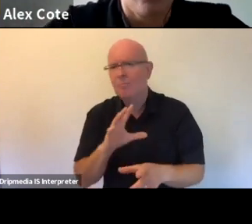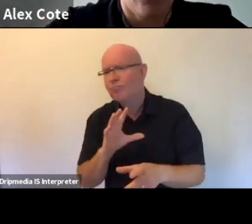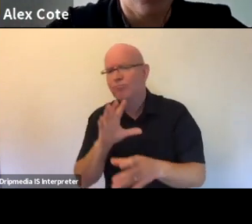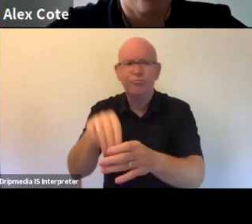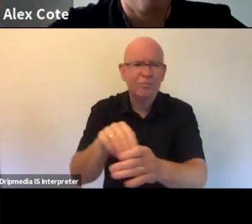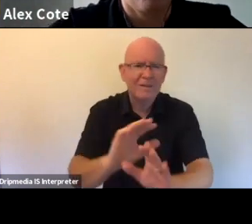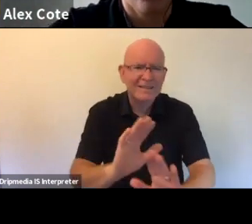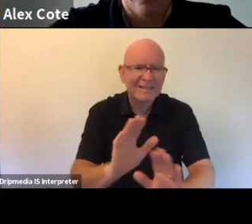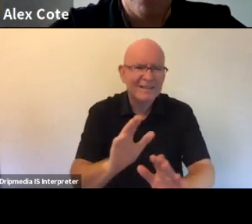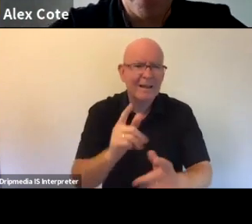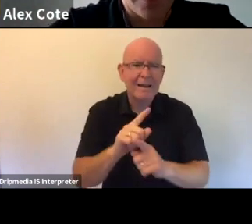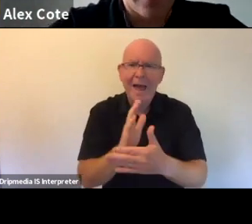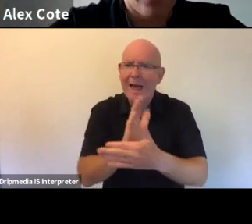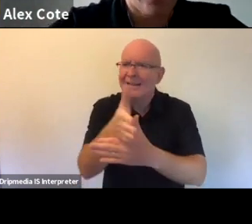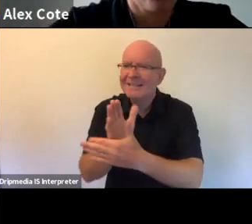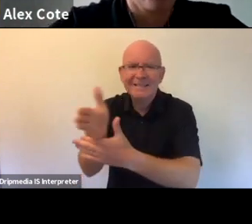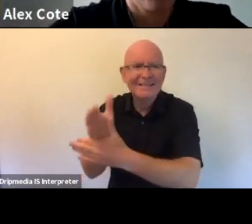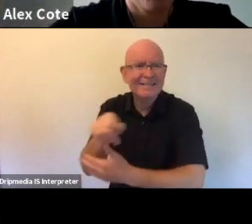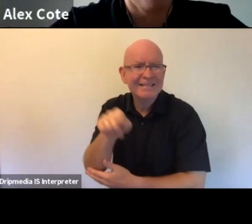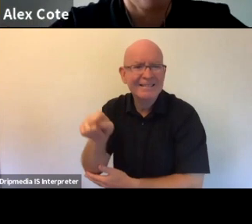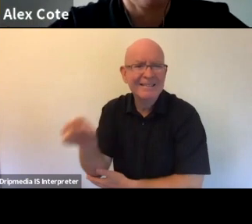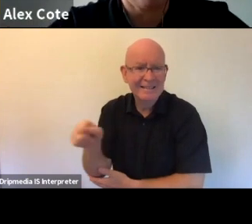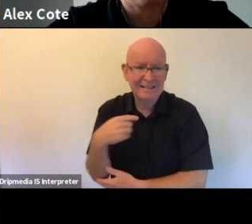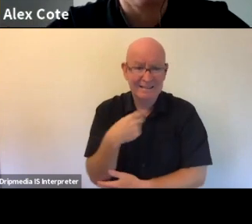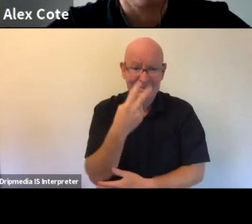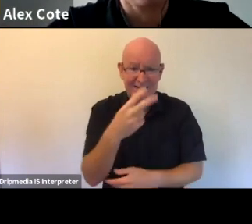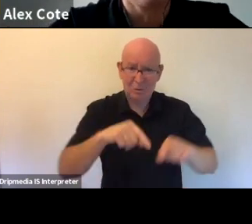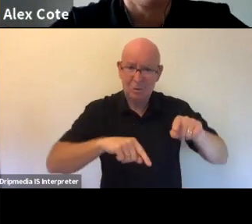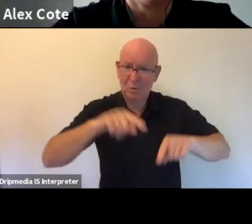for a person with physical disability with eye support needs,